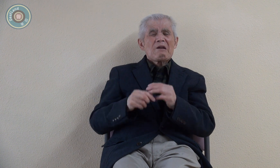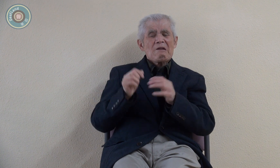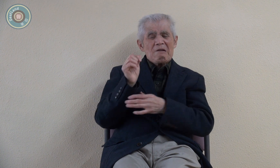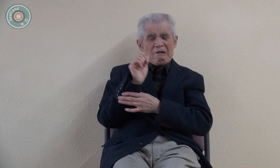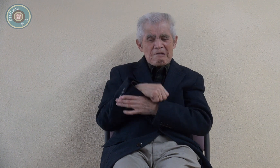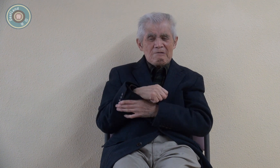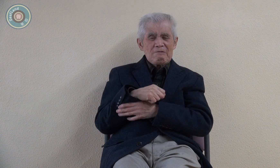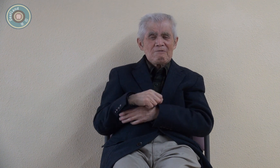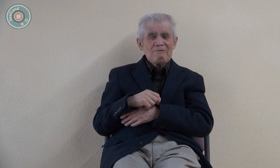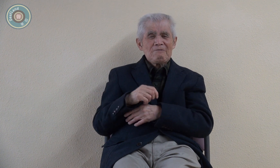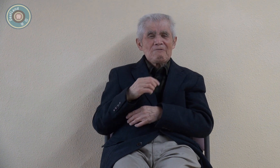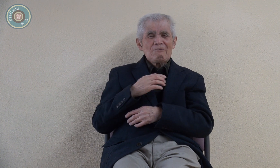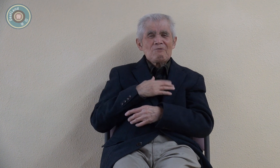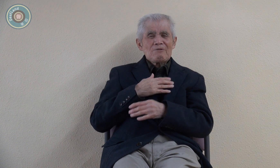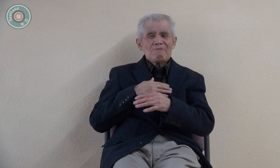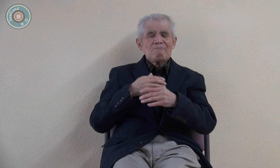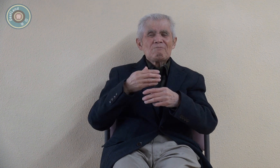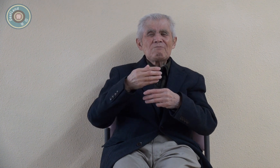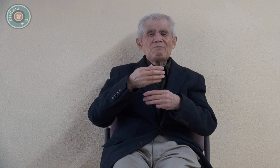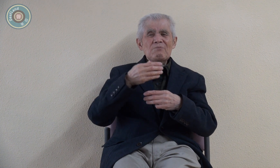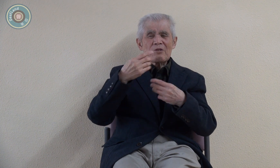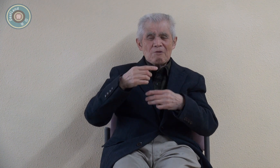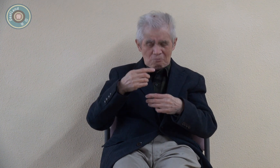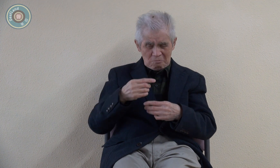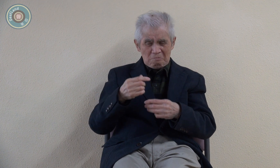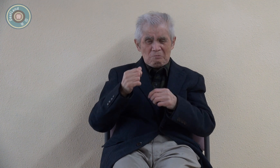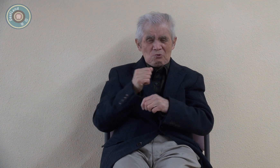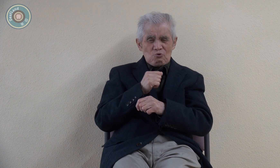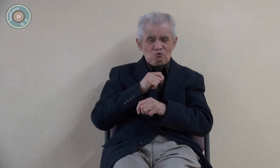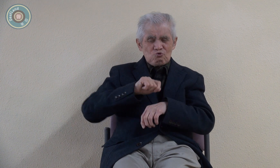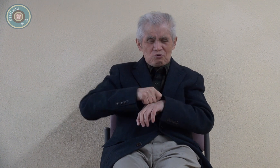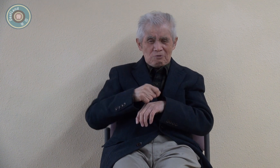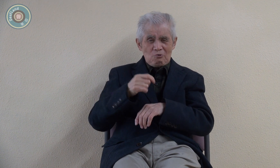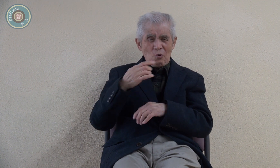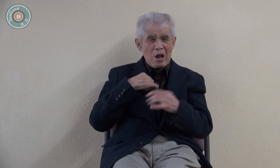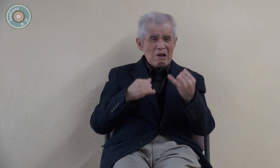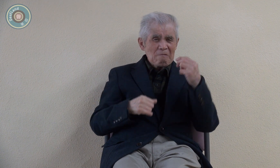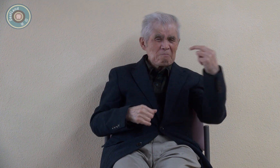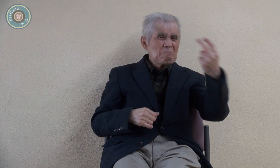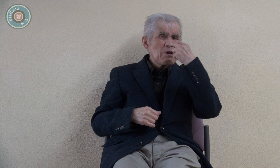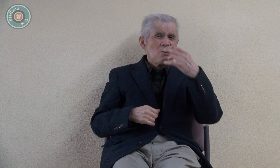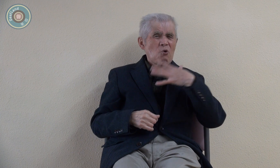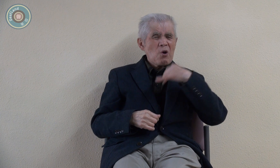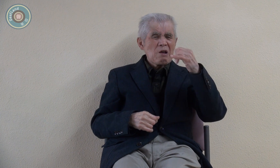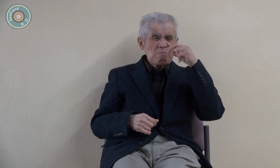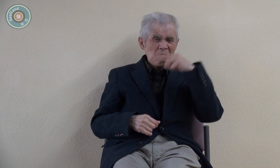My mother saw me being scolded